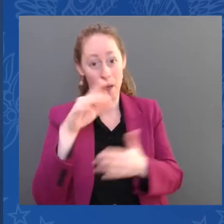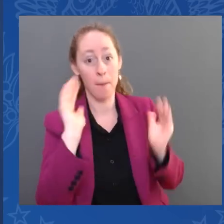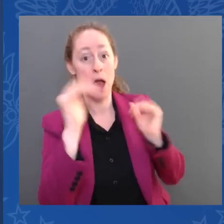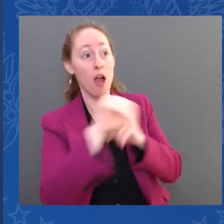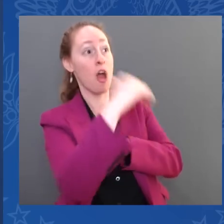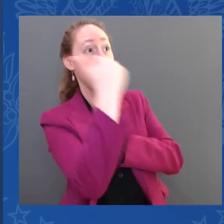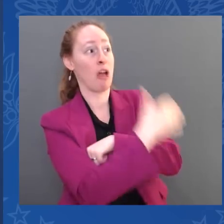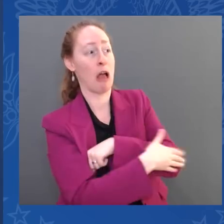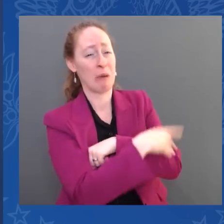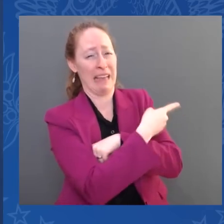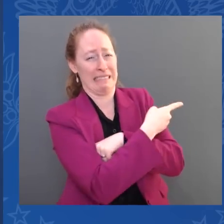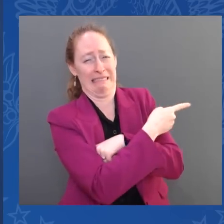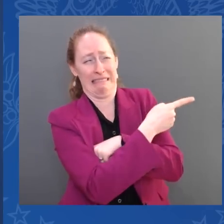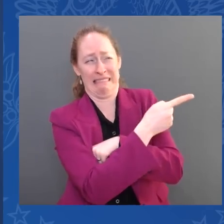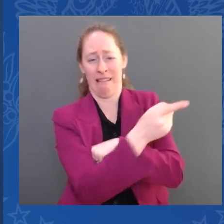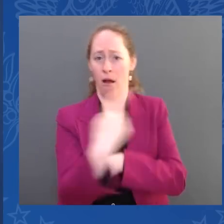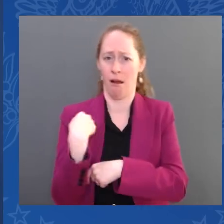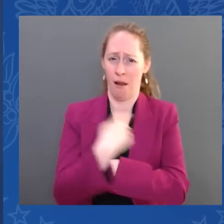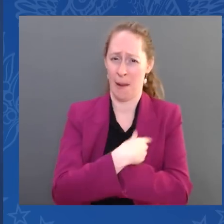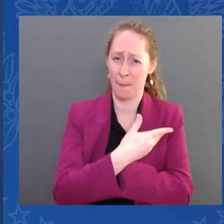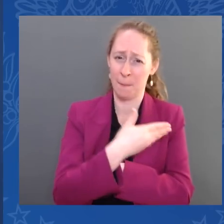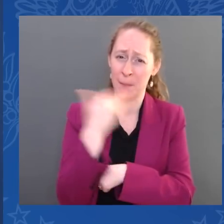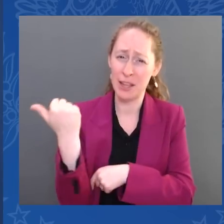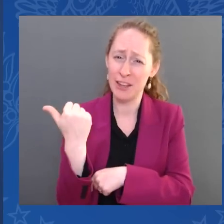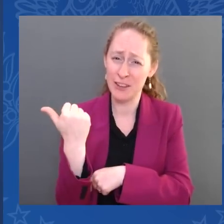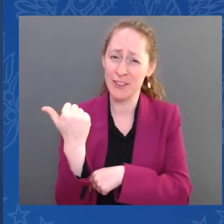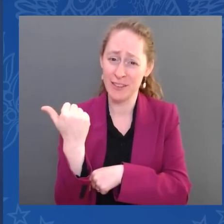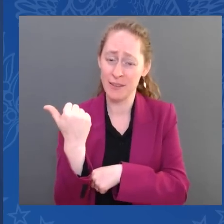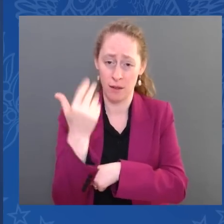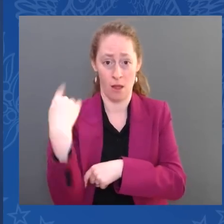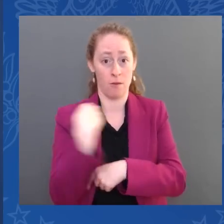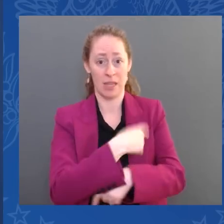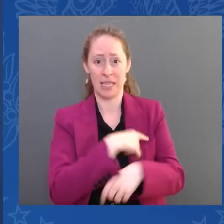That hasn't happened since 1976, nearly one half century ago.